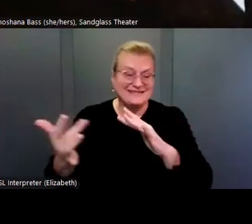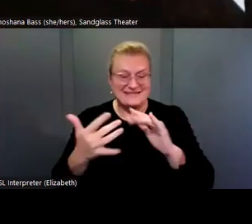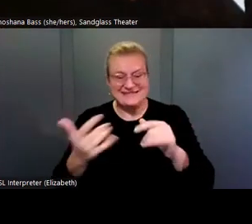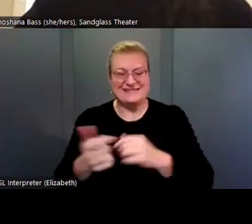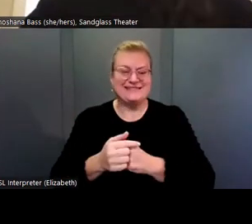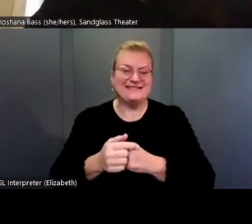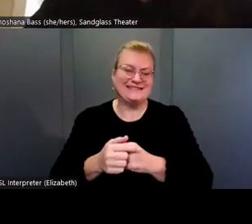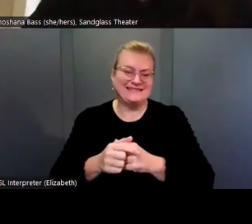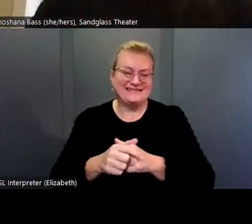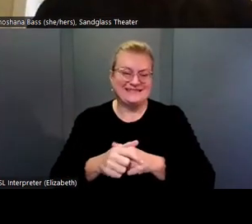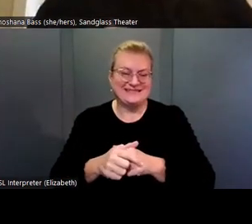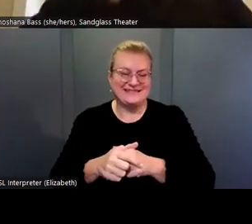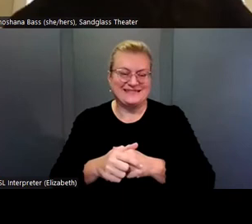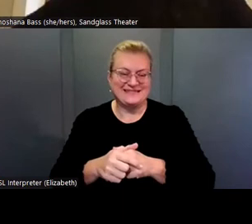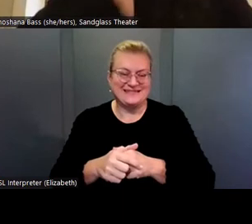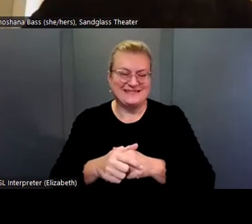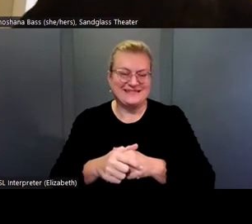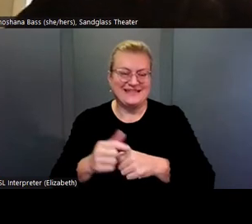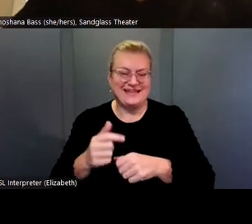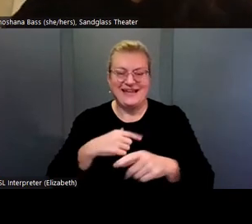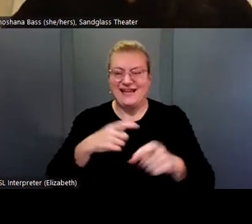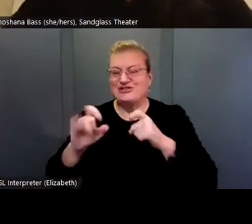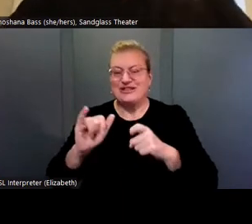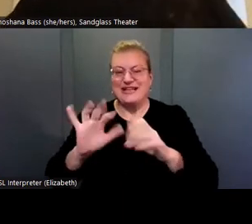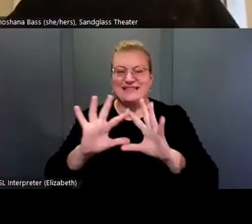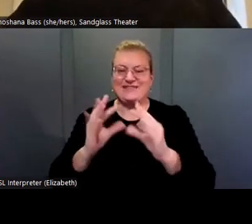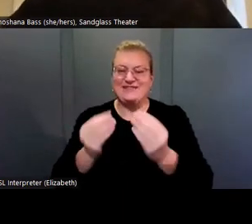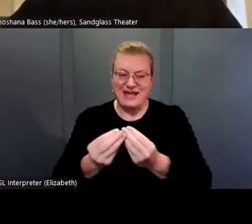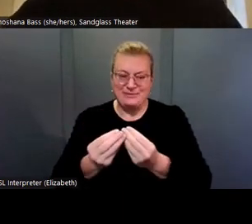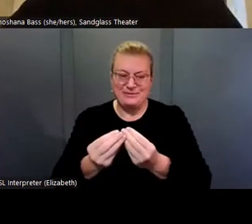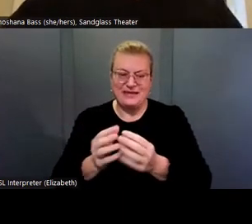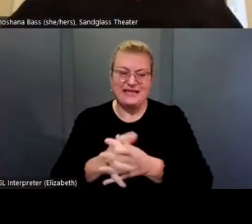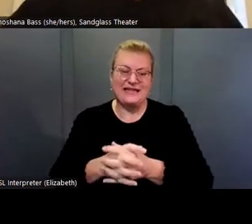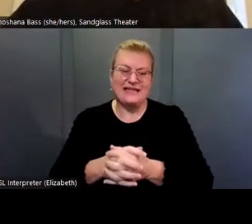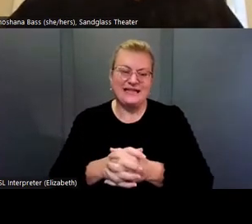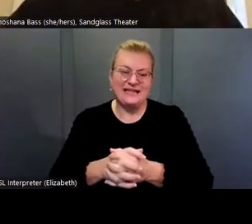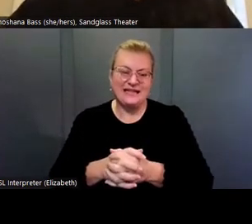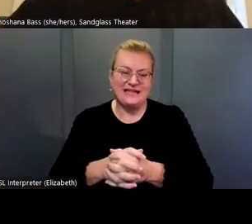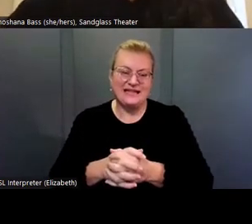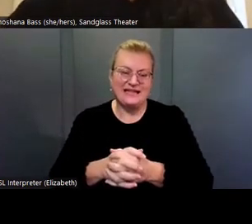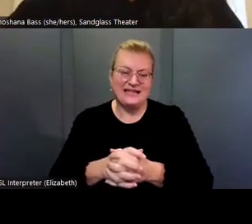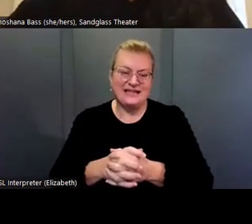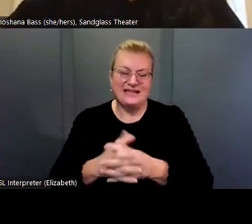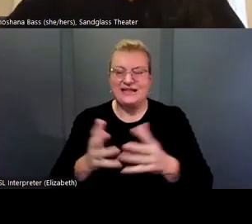maybe a little too personally like family, but that's how I was raised. And that there's... just is...